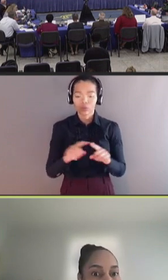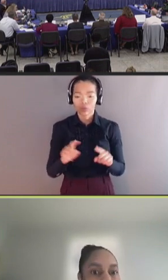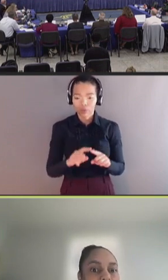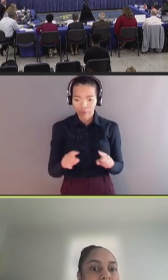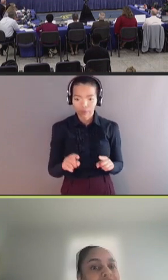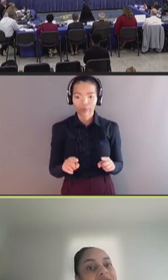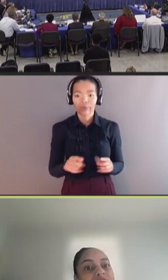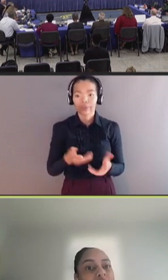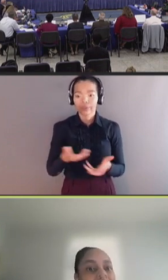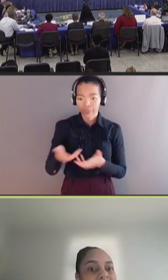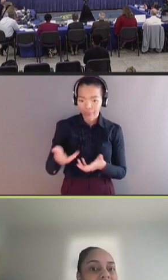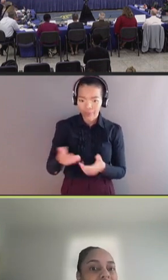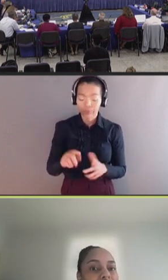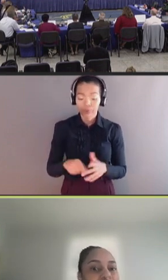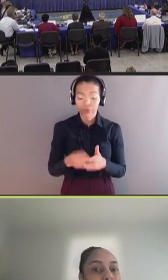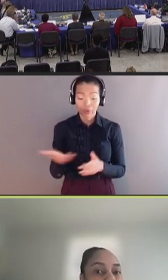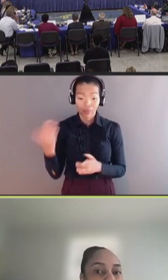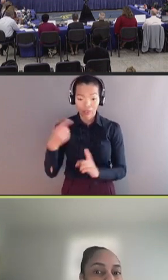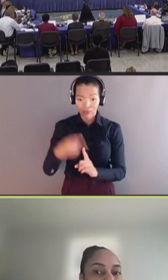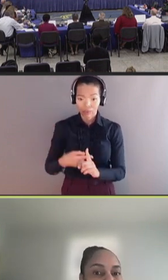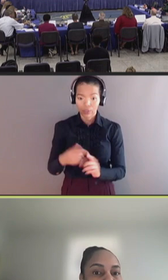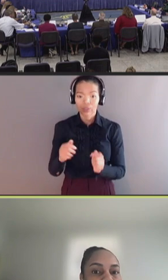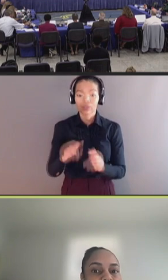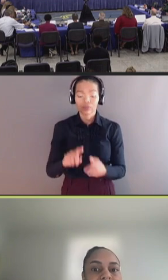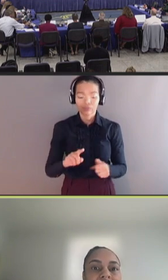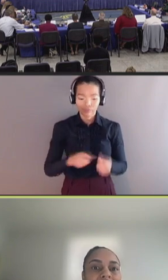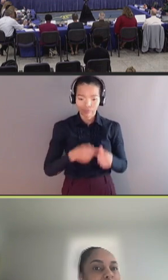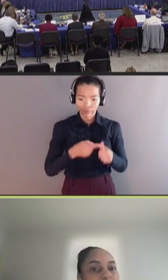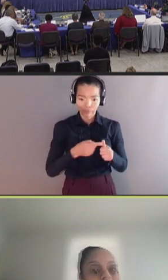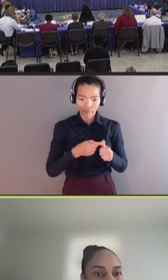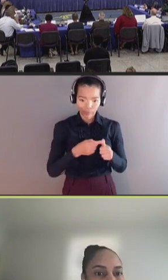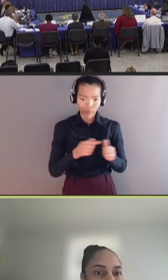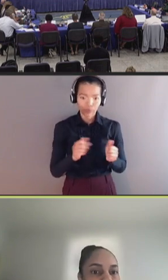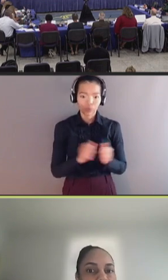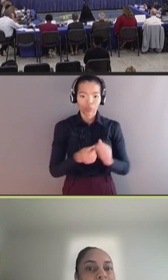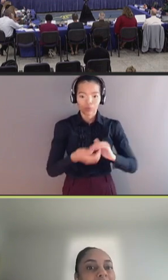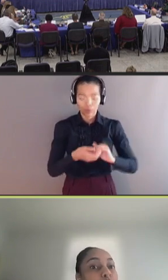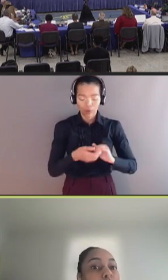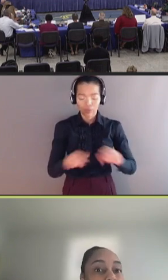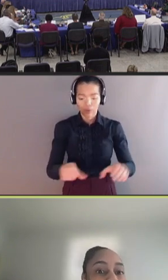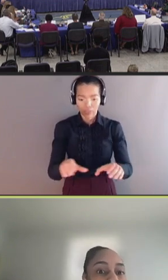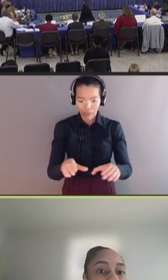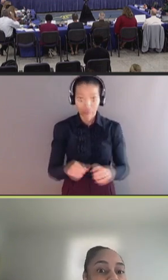started our initial execution of partner activities. We launched our campaign website